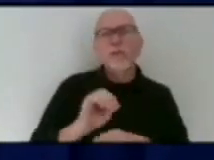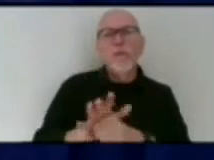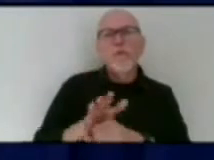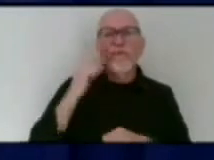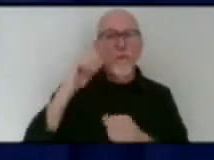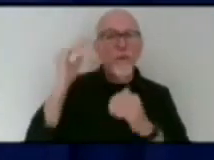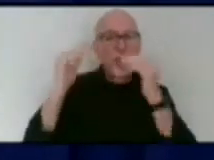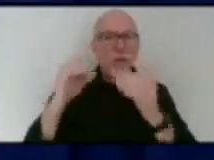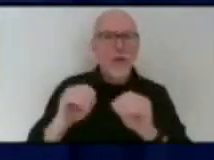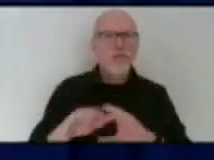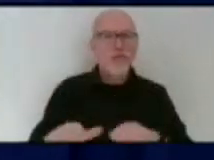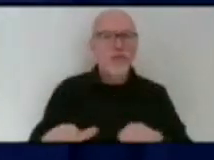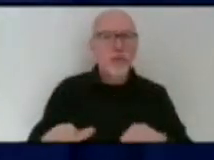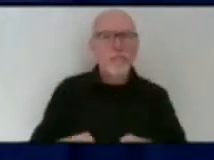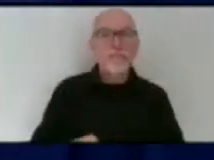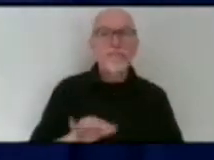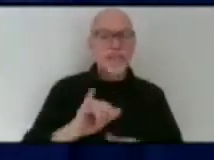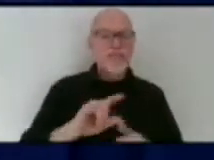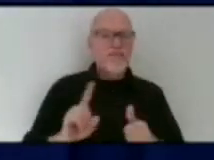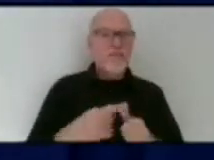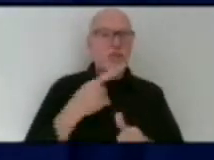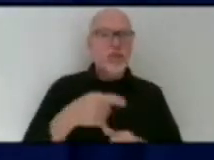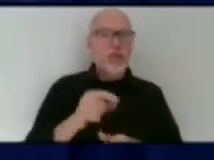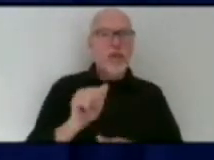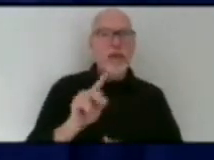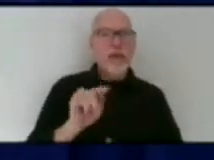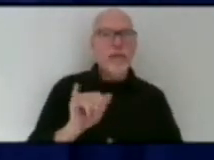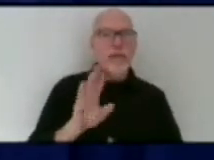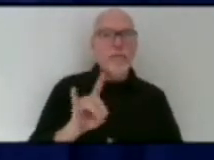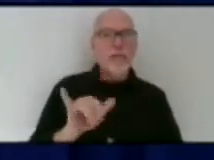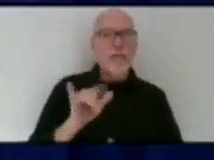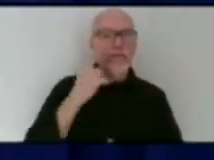This is the first monoclonal antibody to receive an emergency youth use